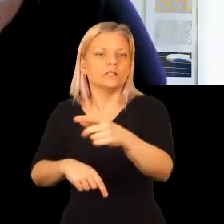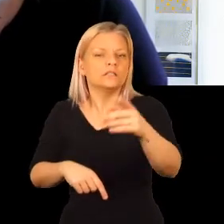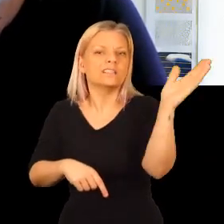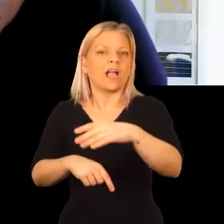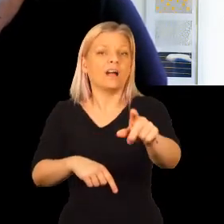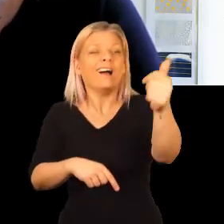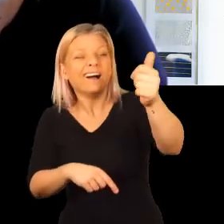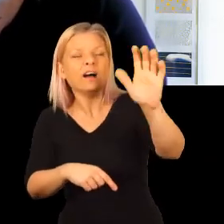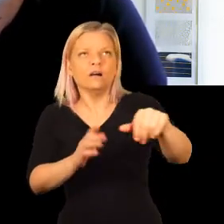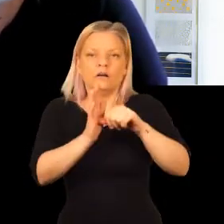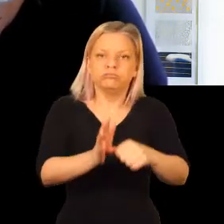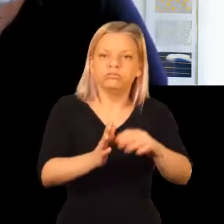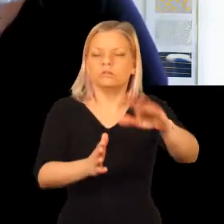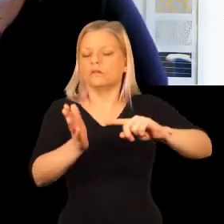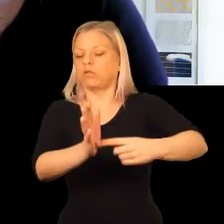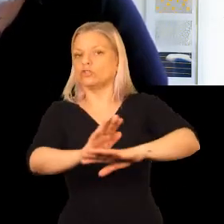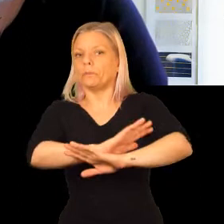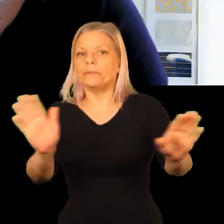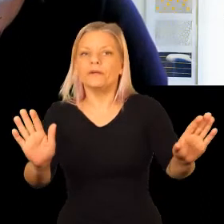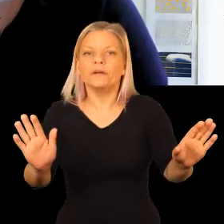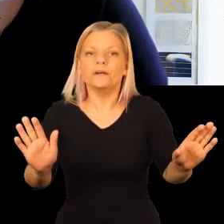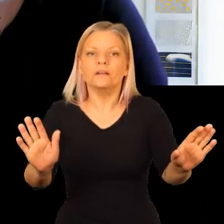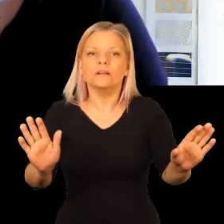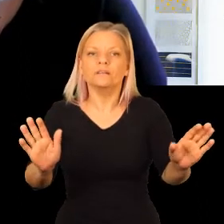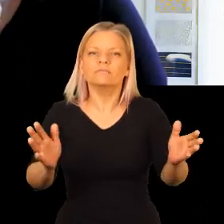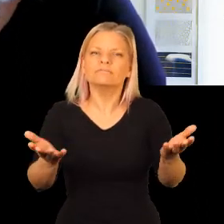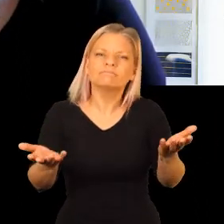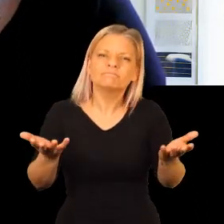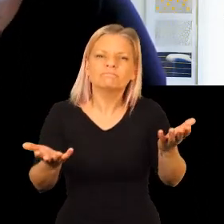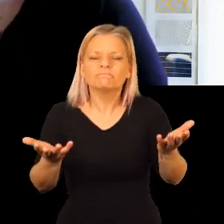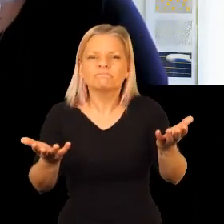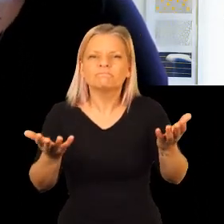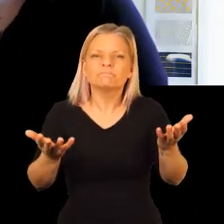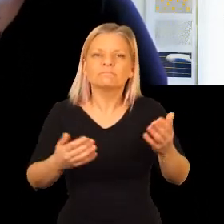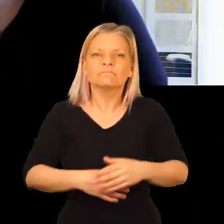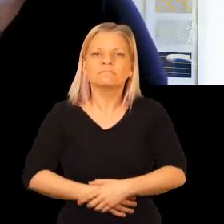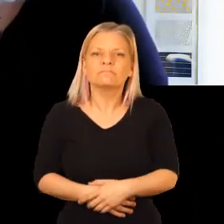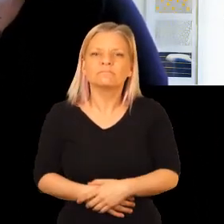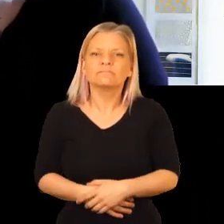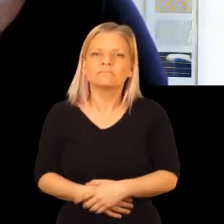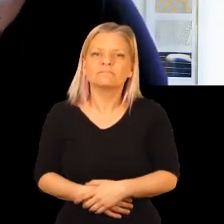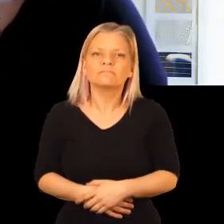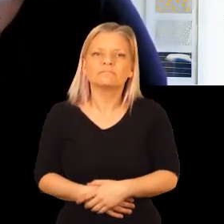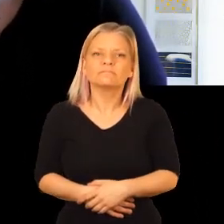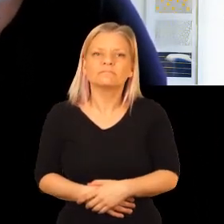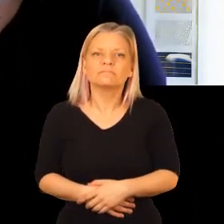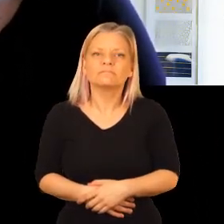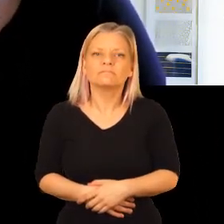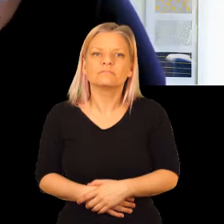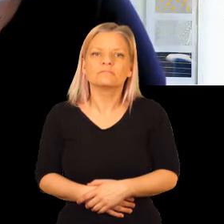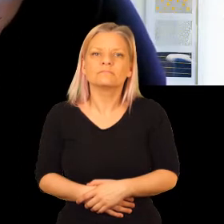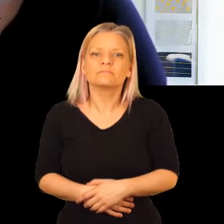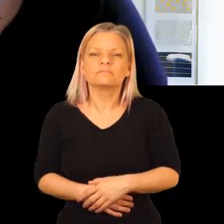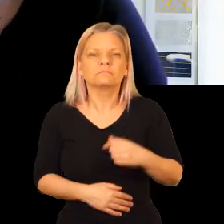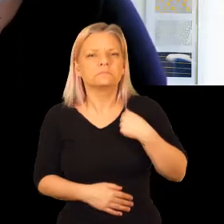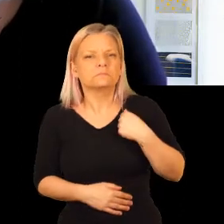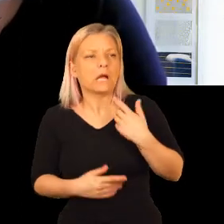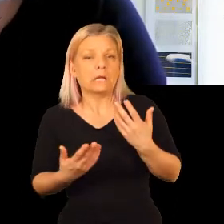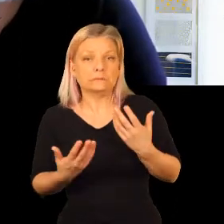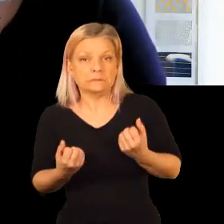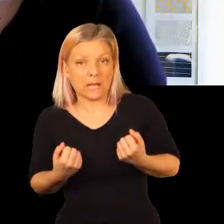species it's like yeah sucks or yeah it's hard like full stop no i had to do anything different i